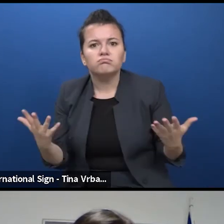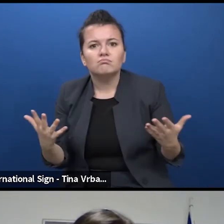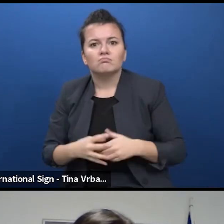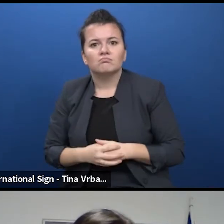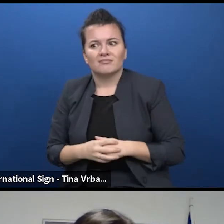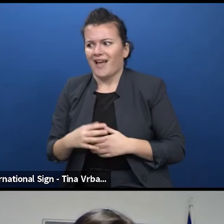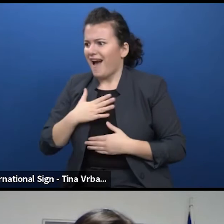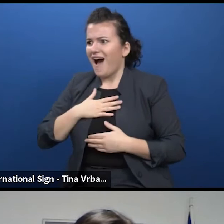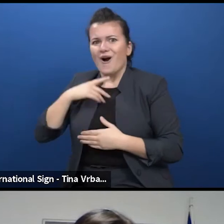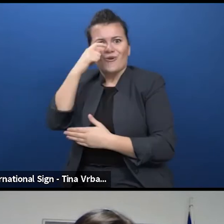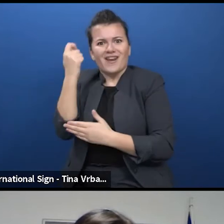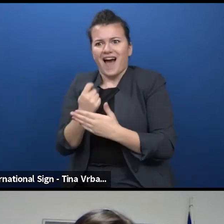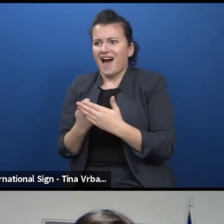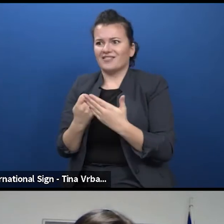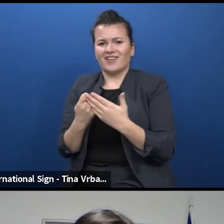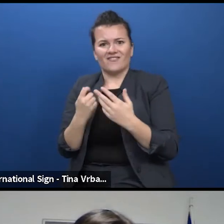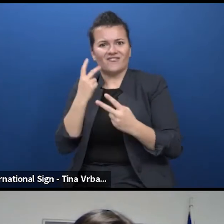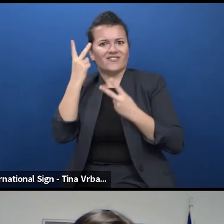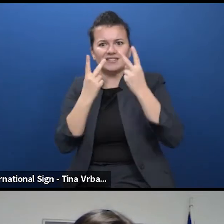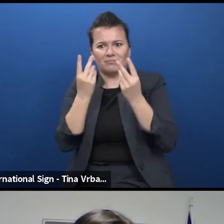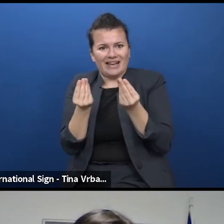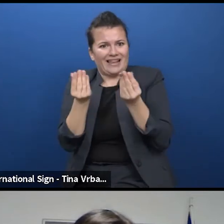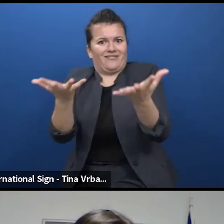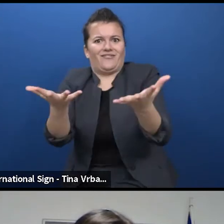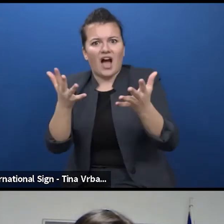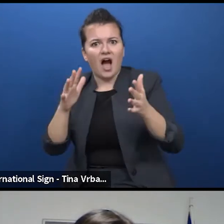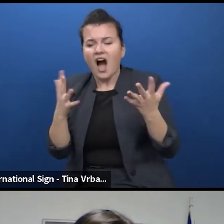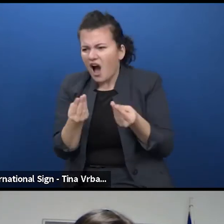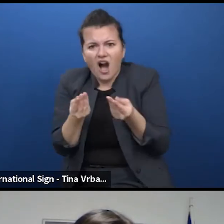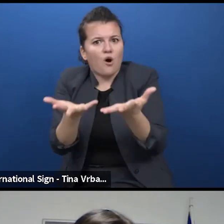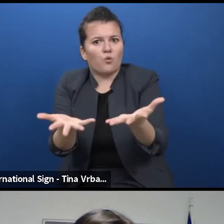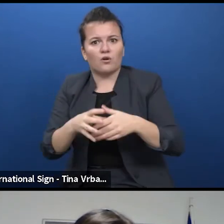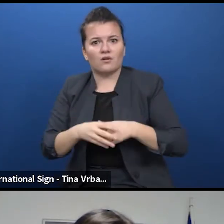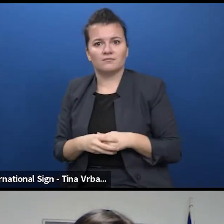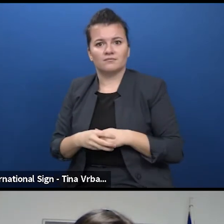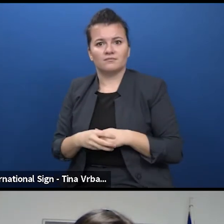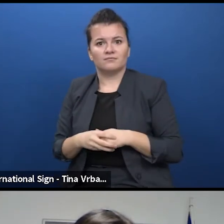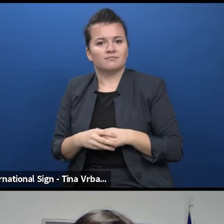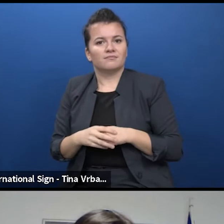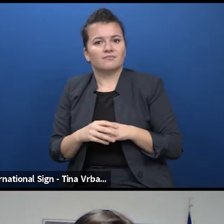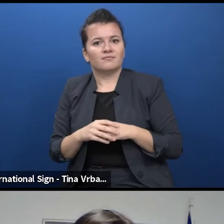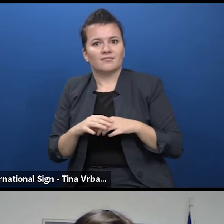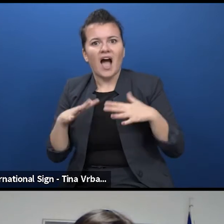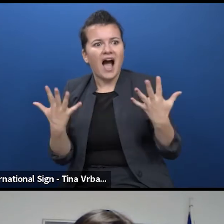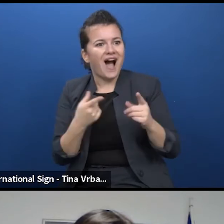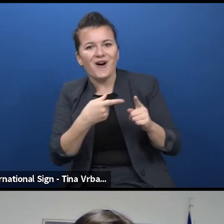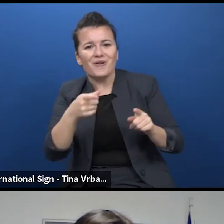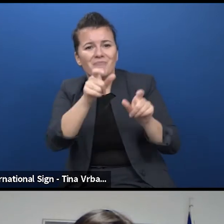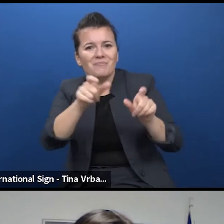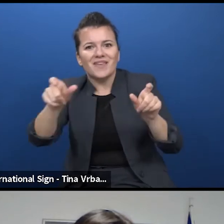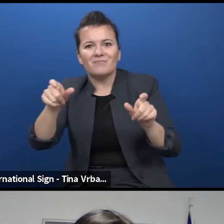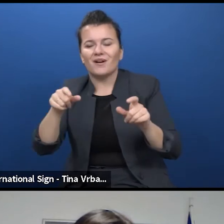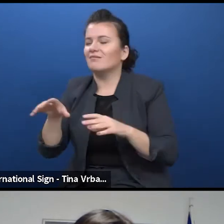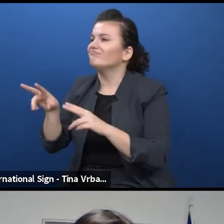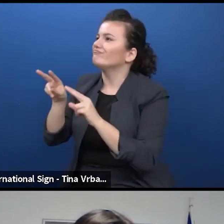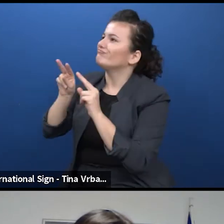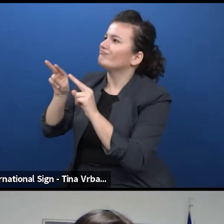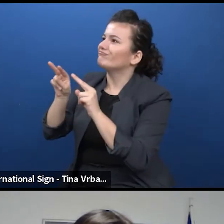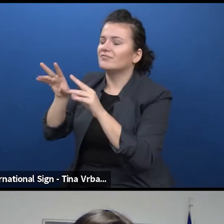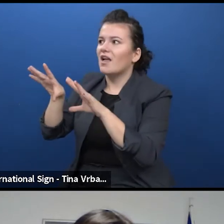invisible, visible to the audience.The soul, the spirit, the mind to touch all this, when